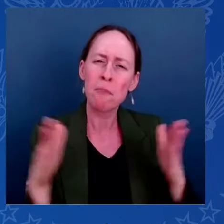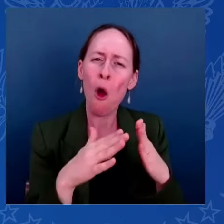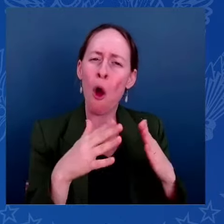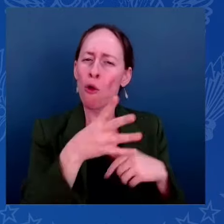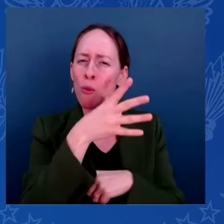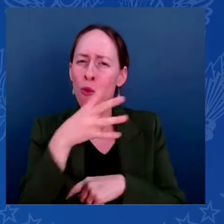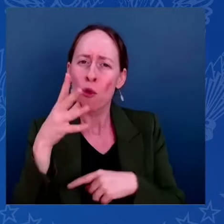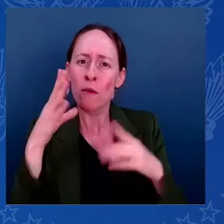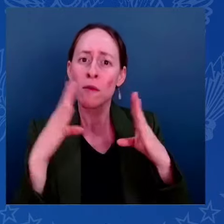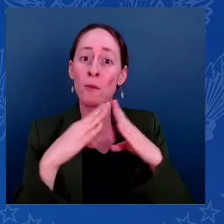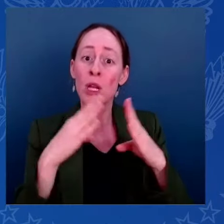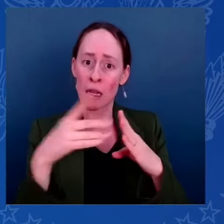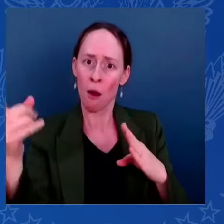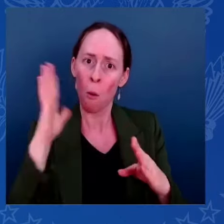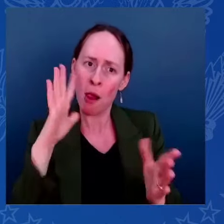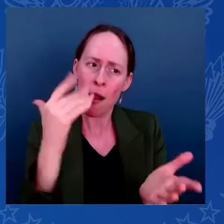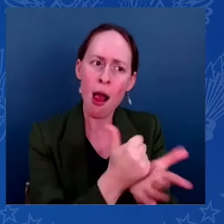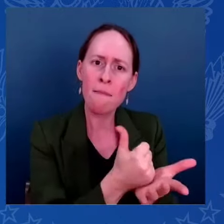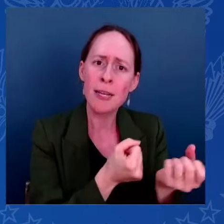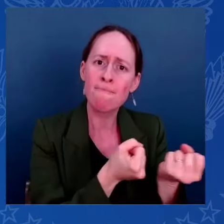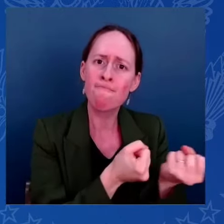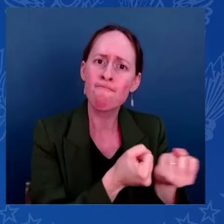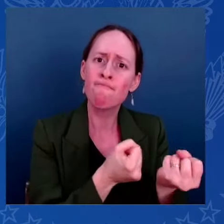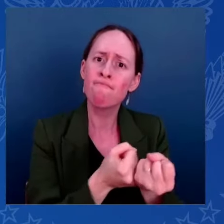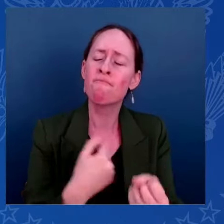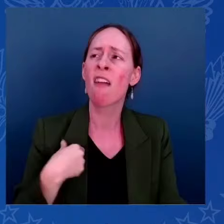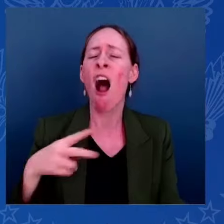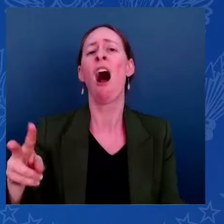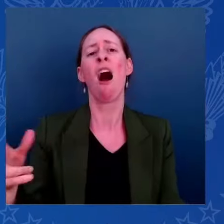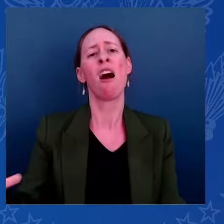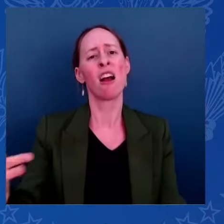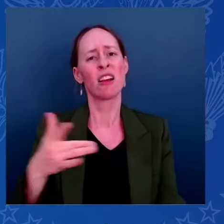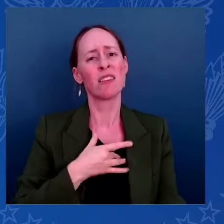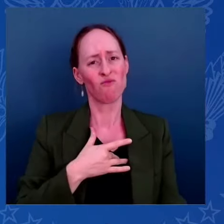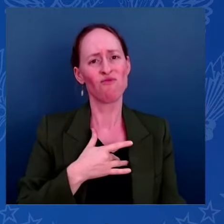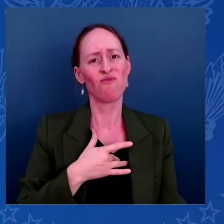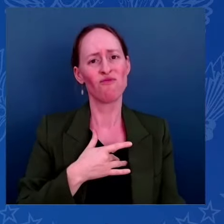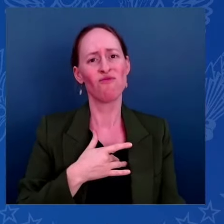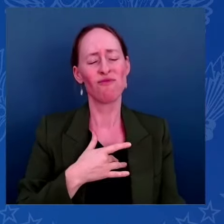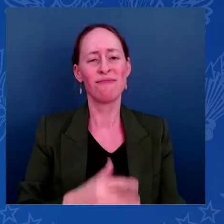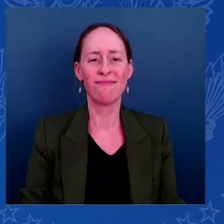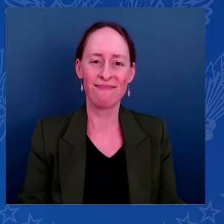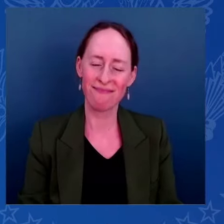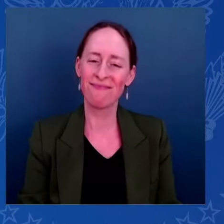Not only in this program do we have to develop amazing new technology; we have to deploy it in two rural hospitals